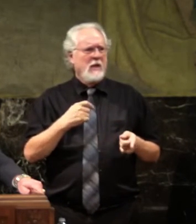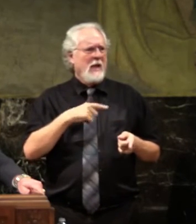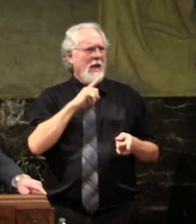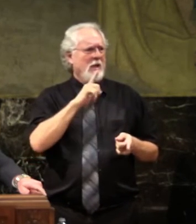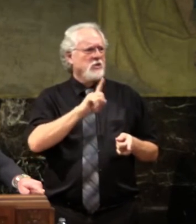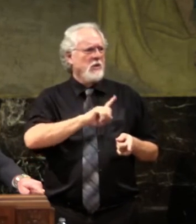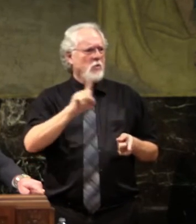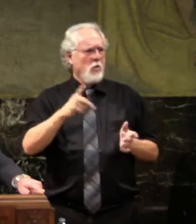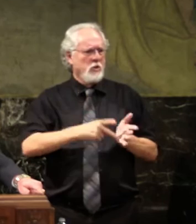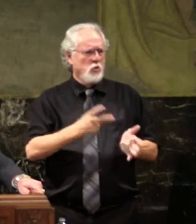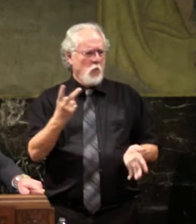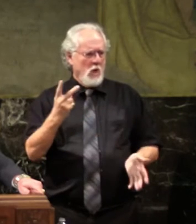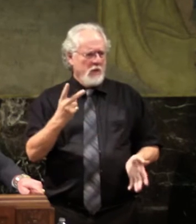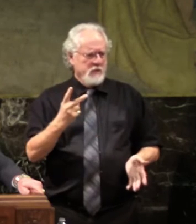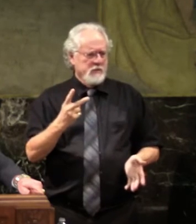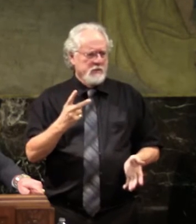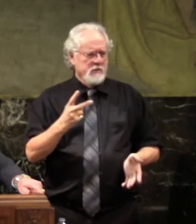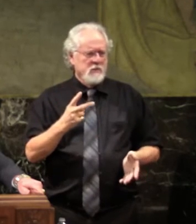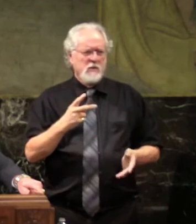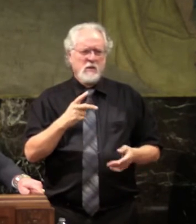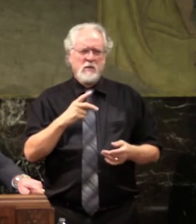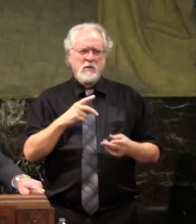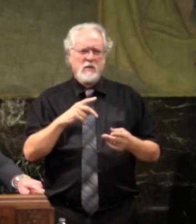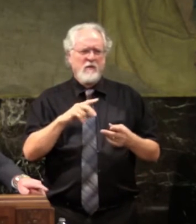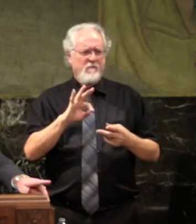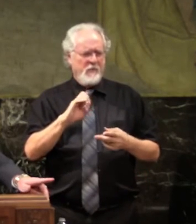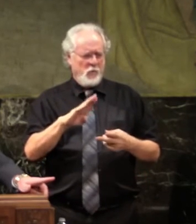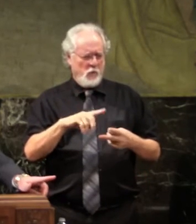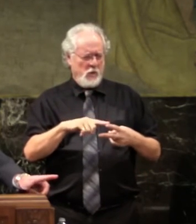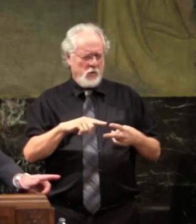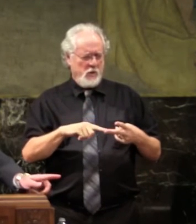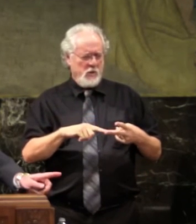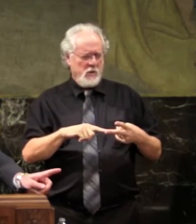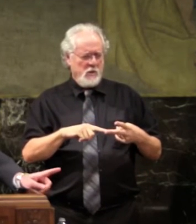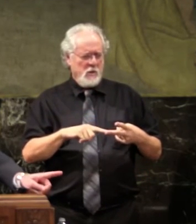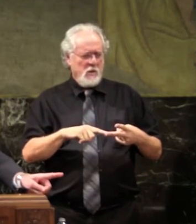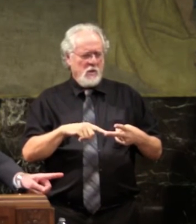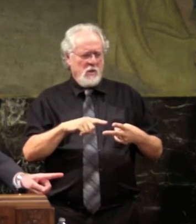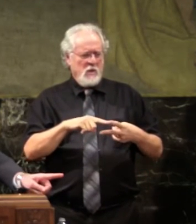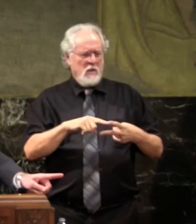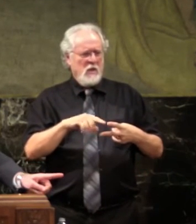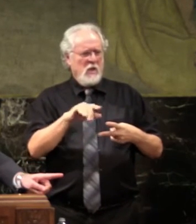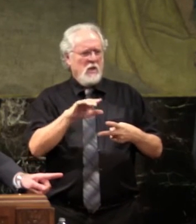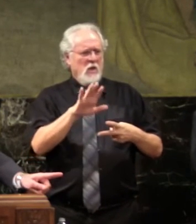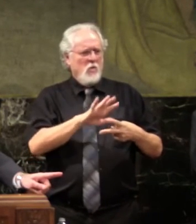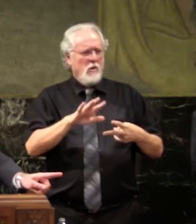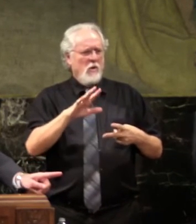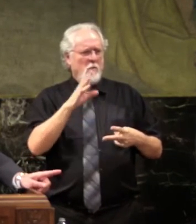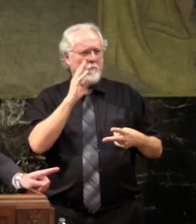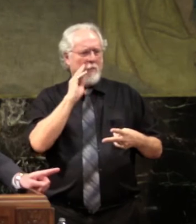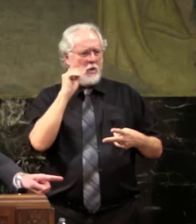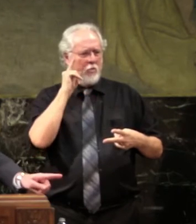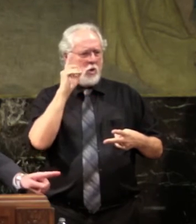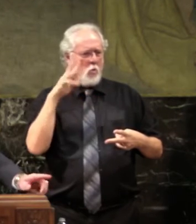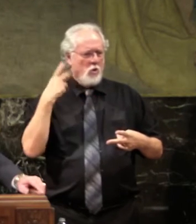twice in I believe it's twice in February once around the Washington Mardi Gras time where I will spend some